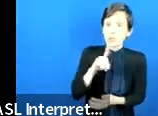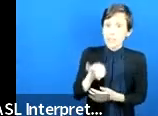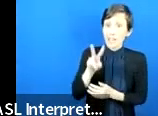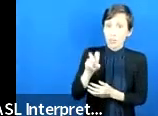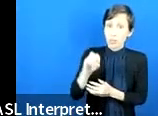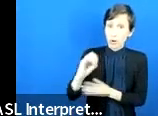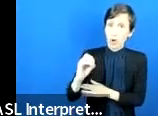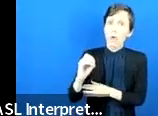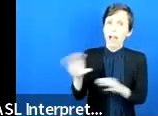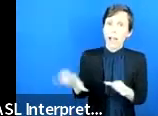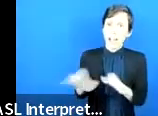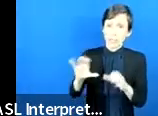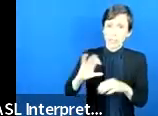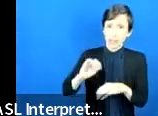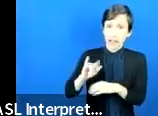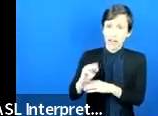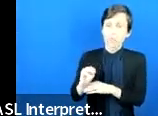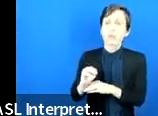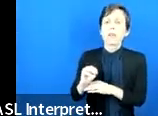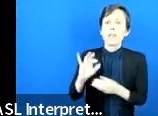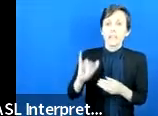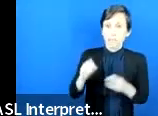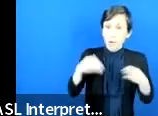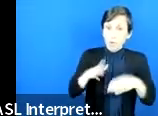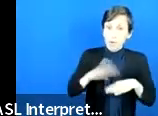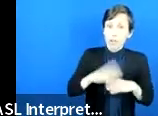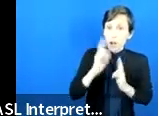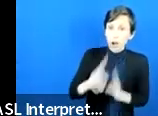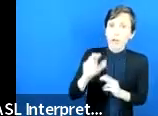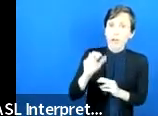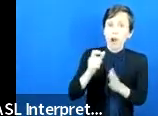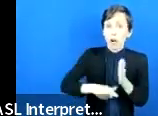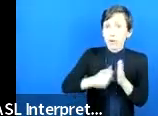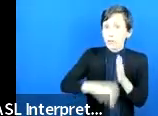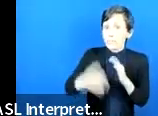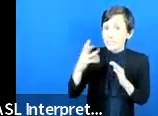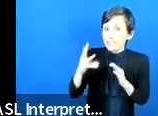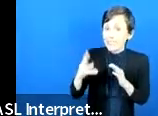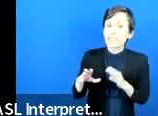focused on honoring article 16 native and indigenous engagement and partnership.